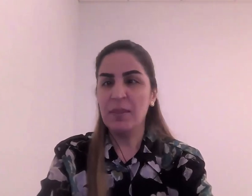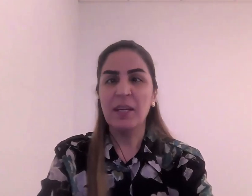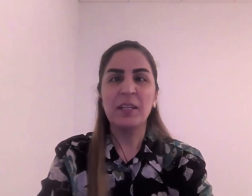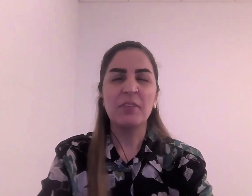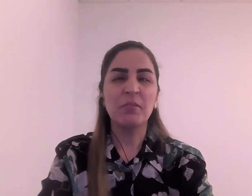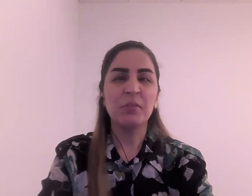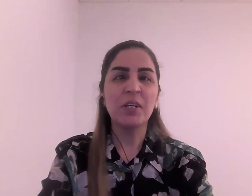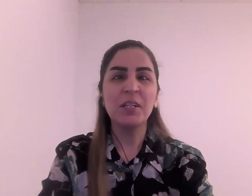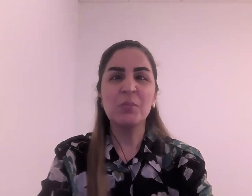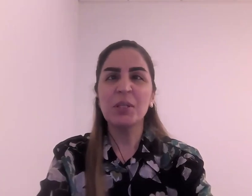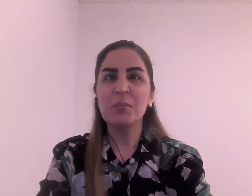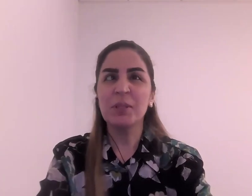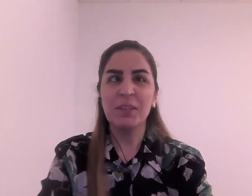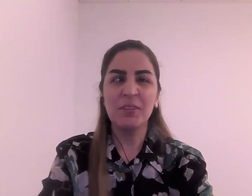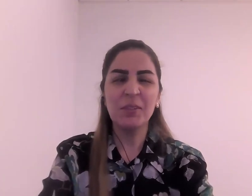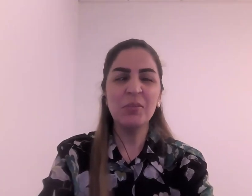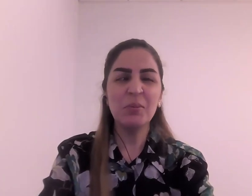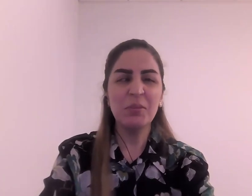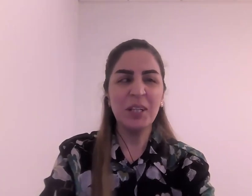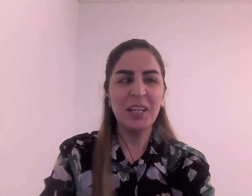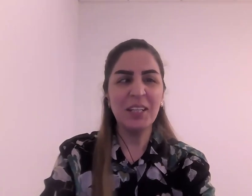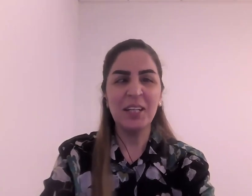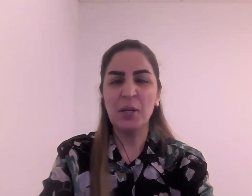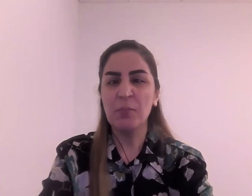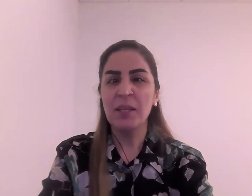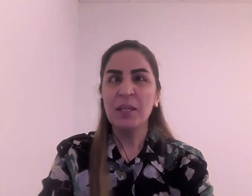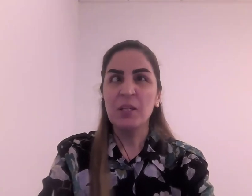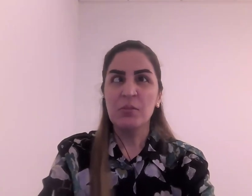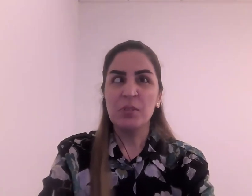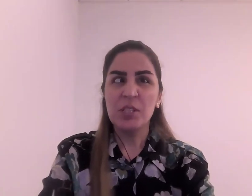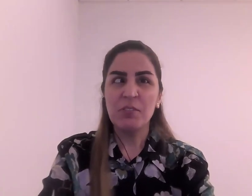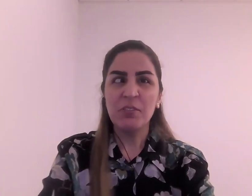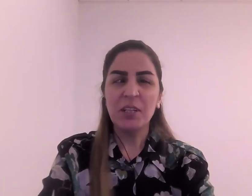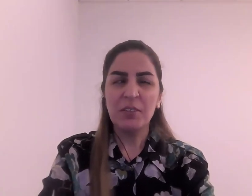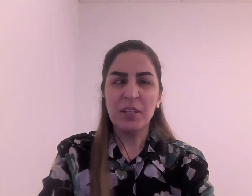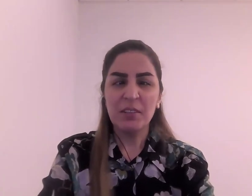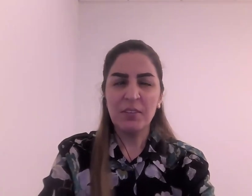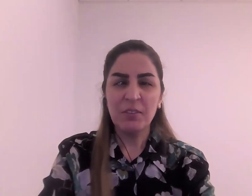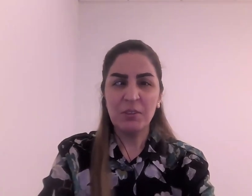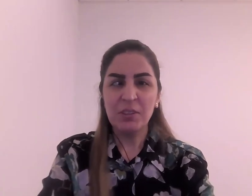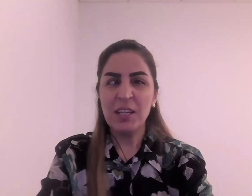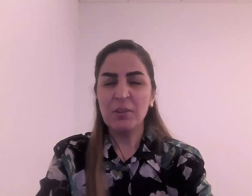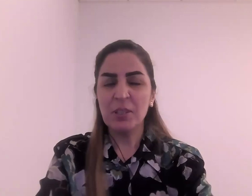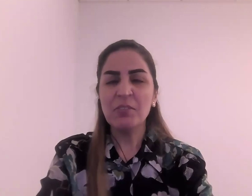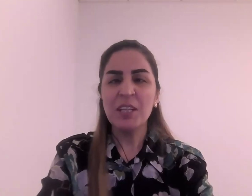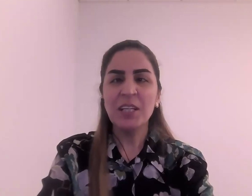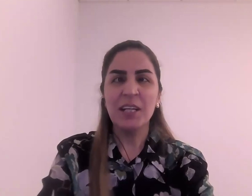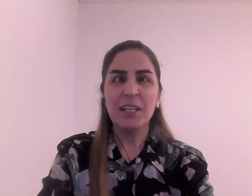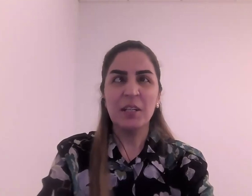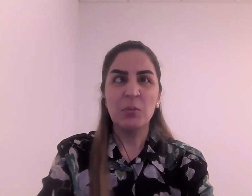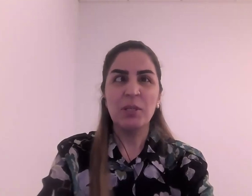please excuse me for that. Wish everyone a great rest of your day or evening and please stay tuned, because this is just the